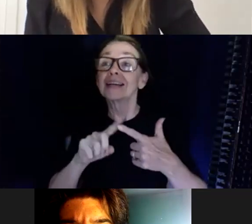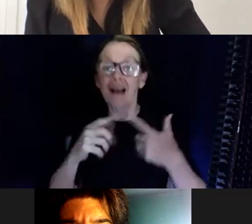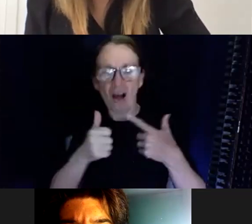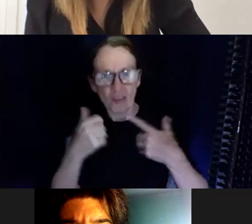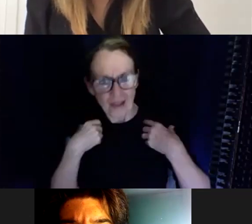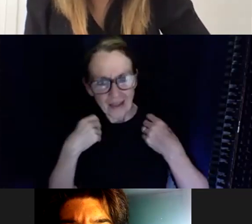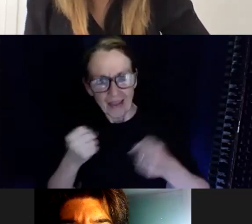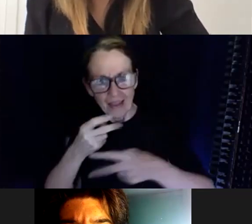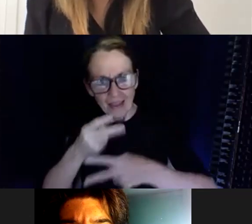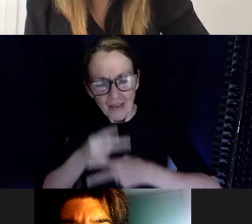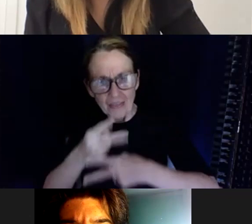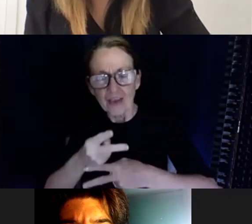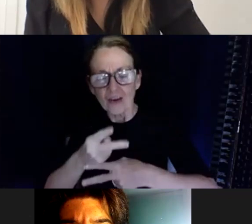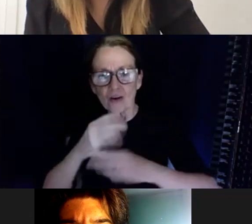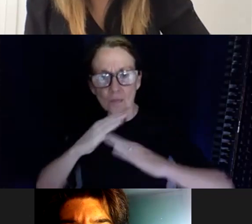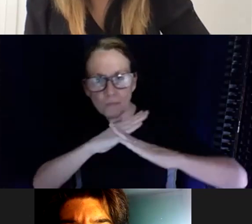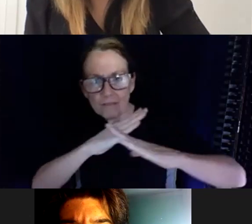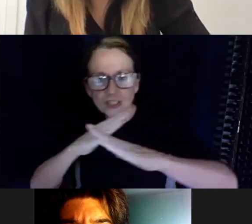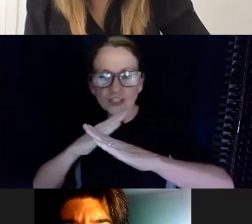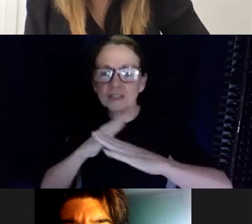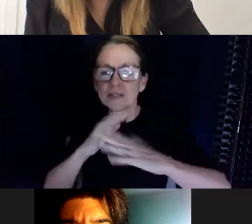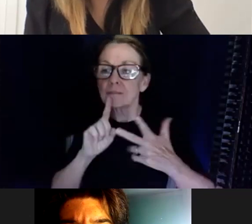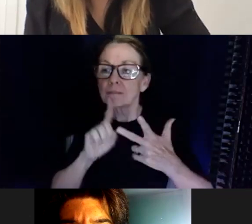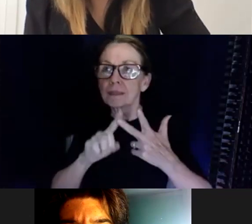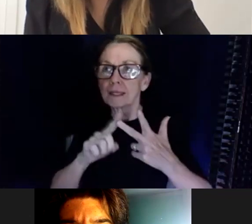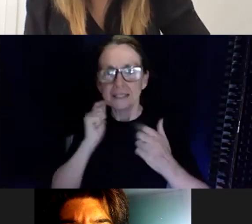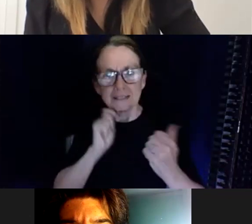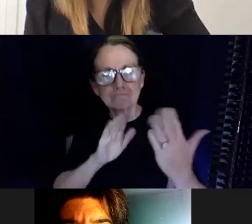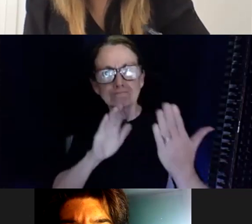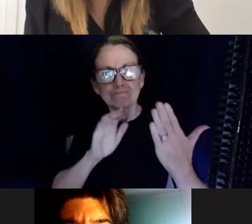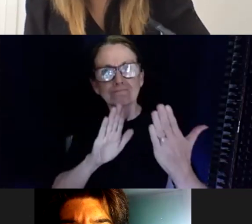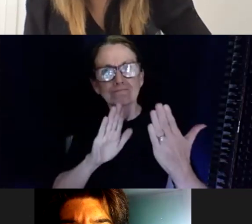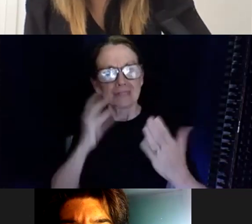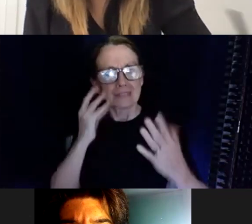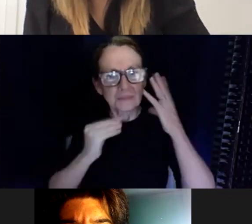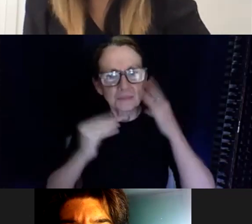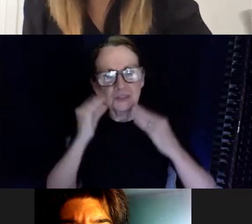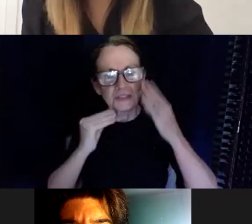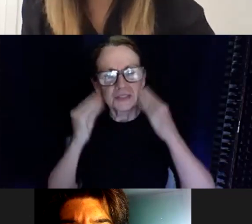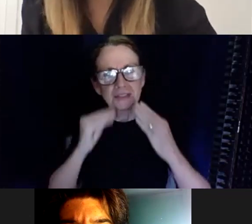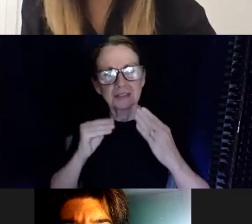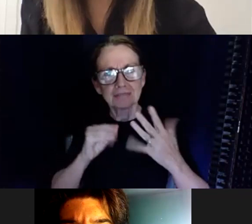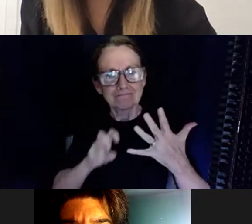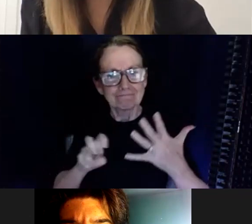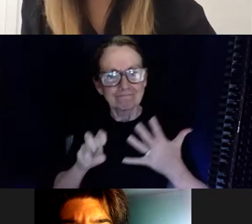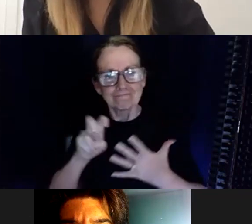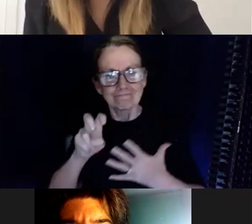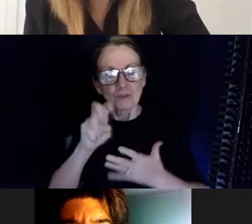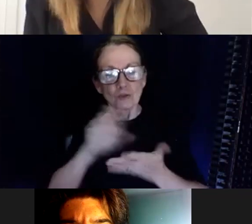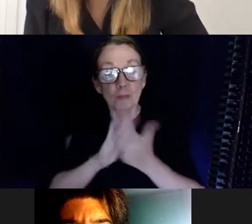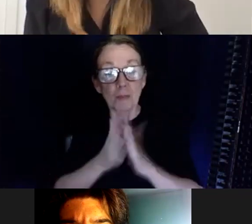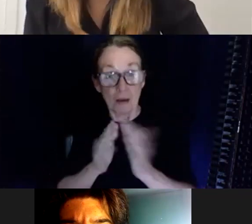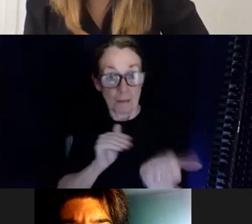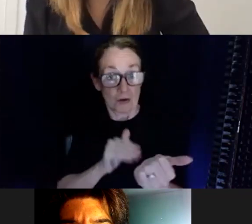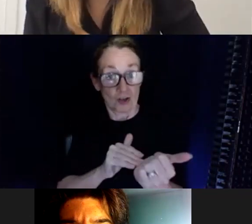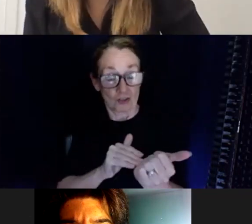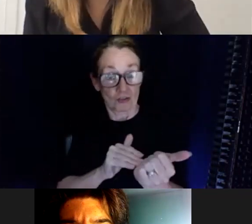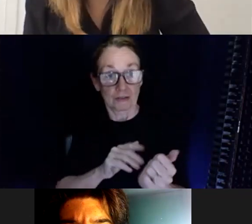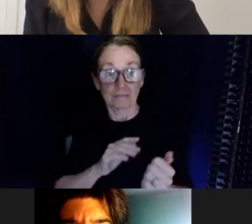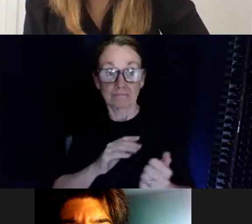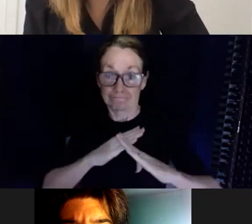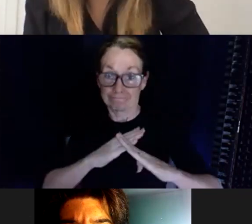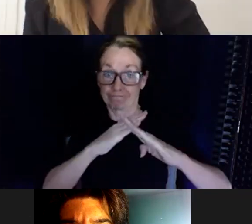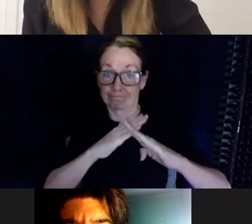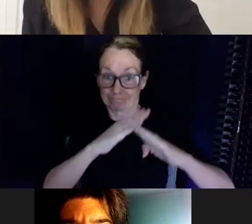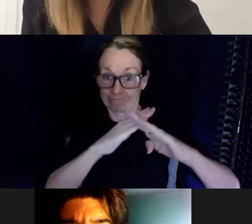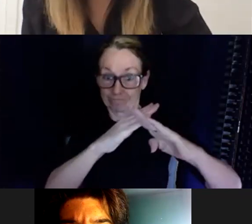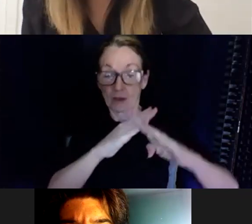THIS WEEK WE SPOTLIGHTED DR. MICHAEL ARGINE (SOUNDS LIKE) WHO TALKS A LOT ABOUT LGBTQ HEALTH IN DEAF AND HARD OF HEARING INDIVIDUALS AND HIV STI PREVENTION.